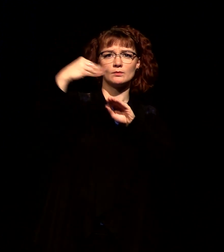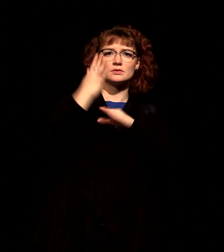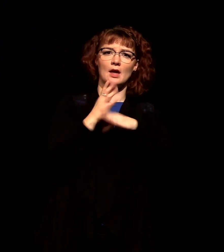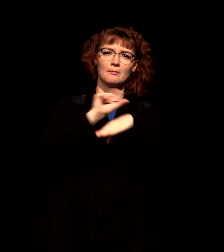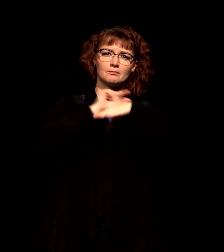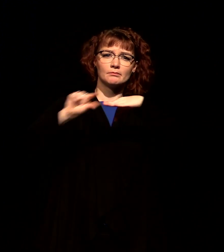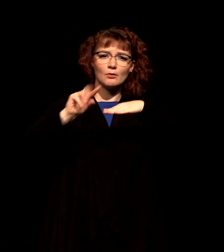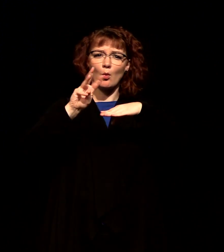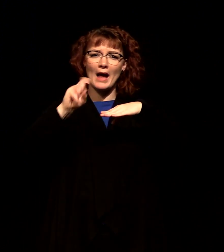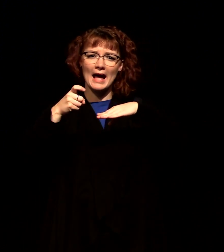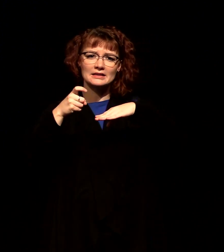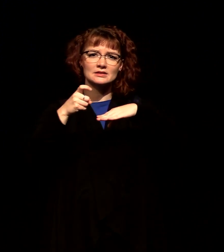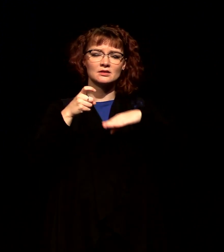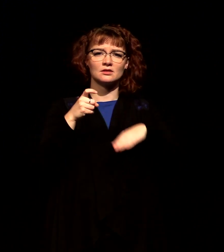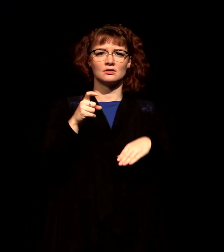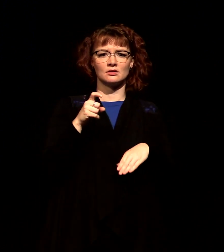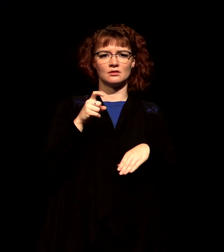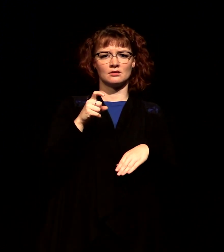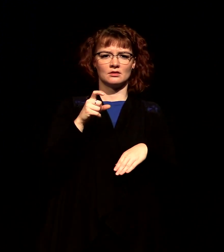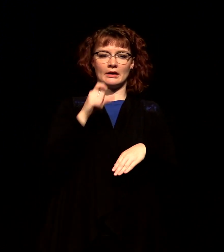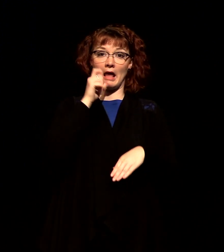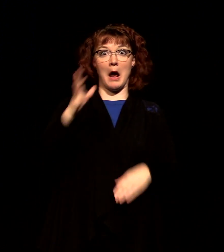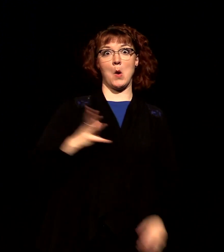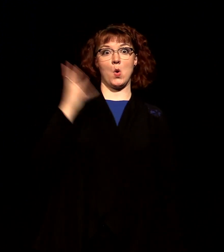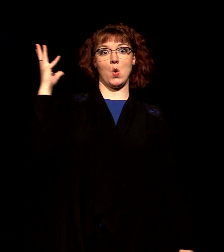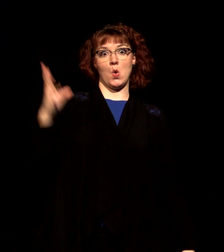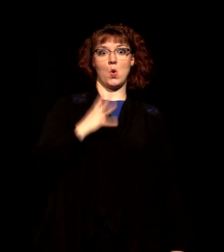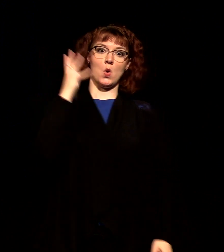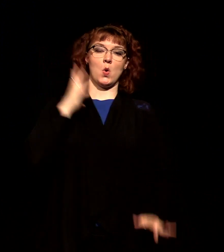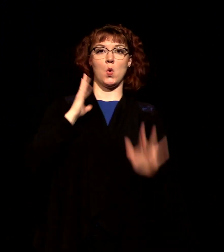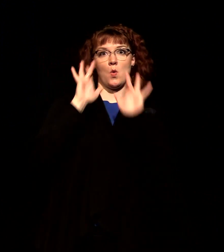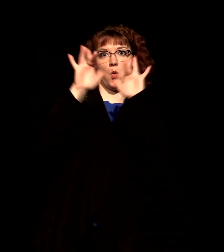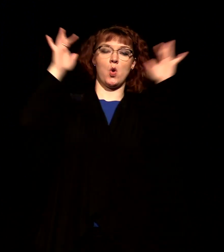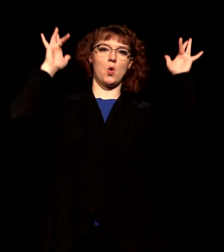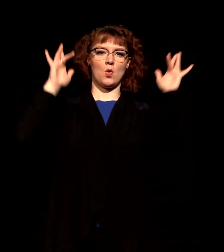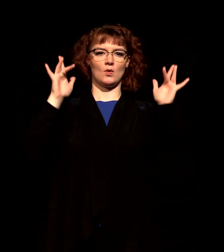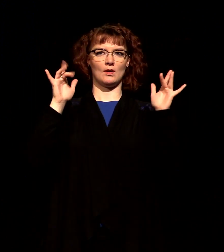think about us. Probably not many of us in this space would